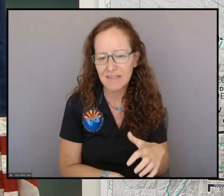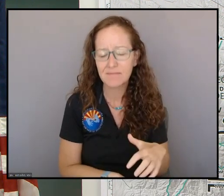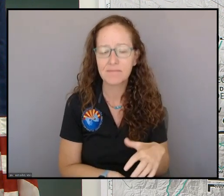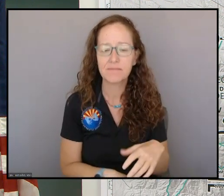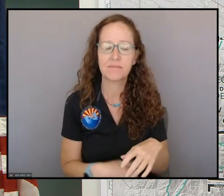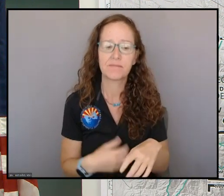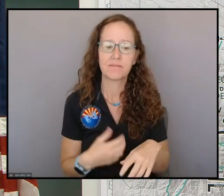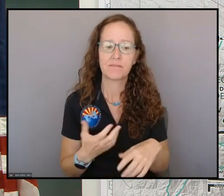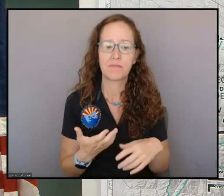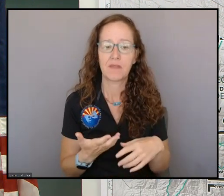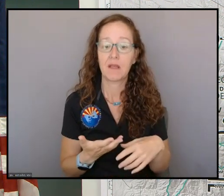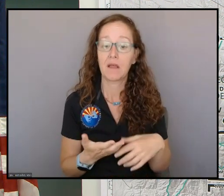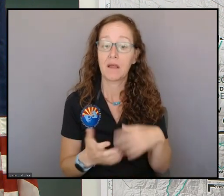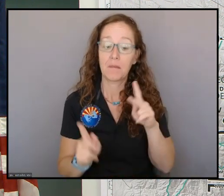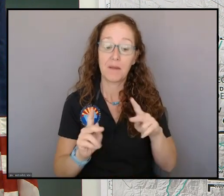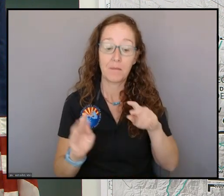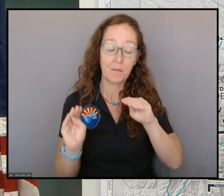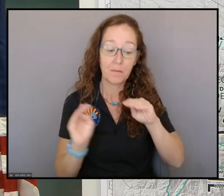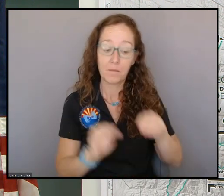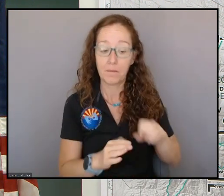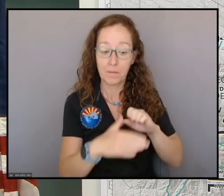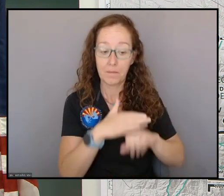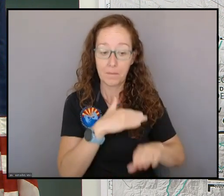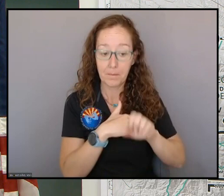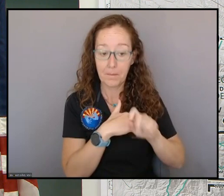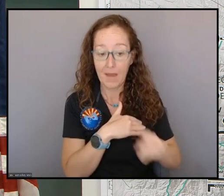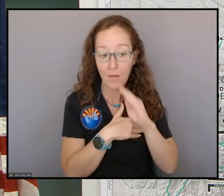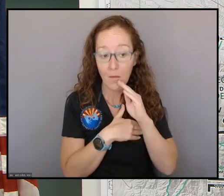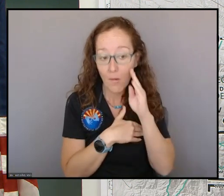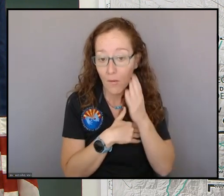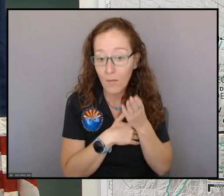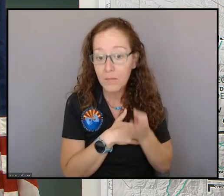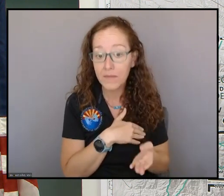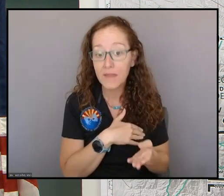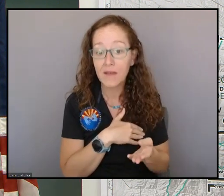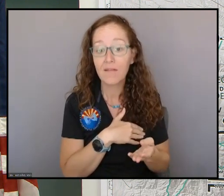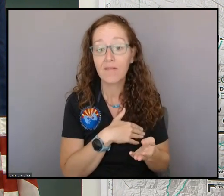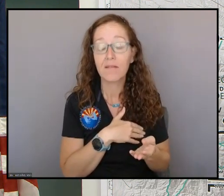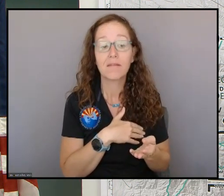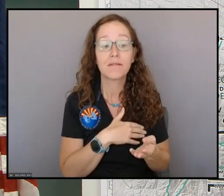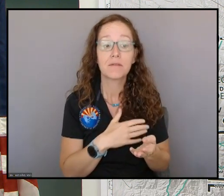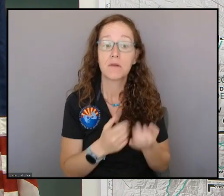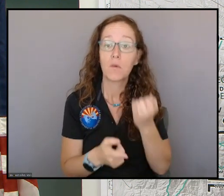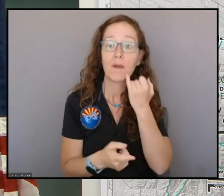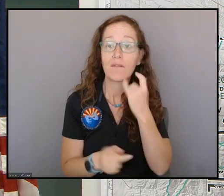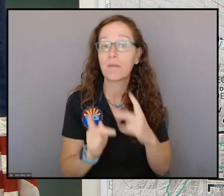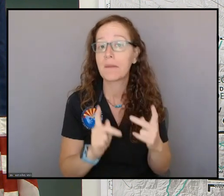repopulated and folks are back in there. And if you have wood-burning stoves and you're using that to heat your house